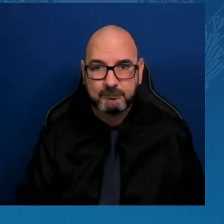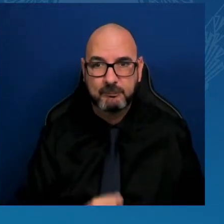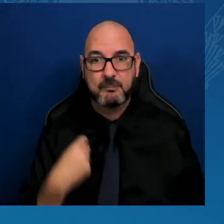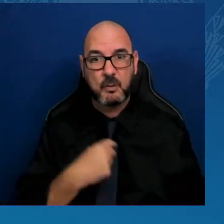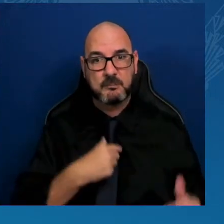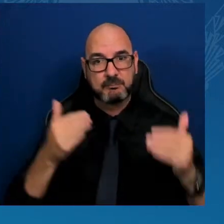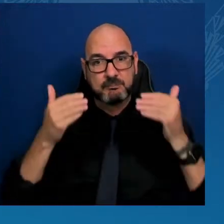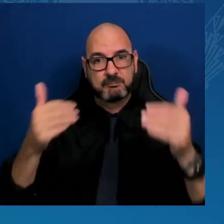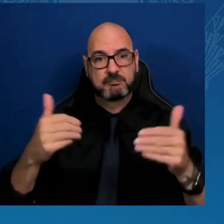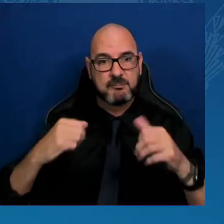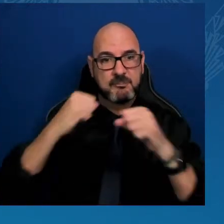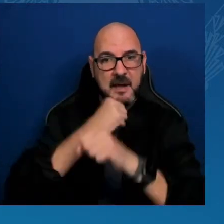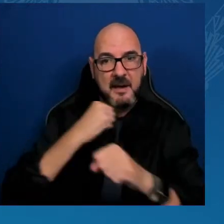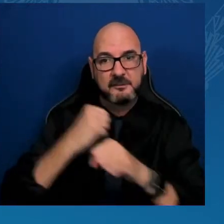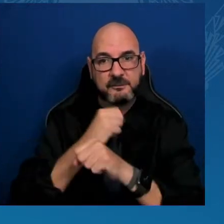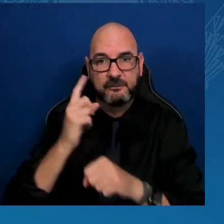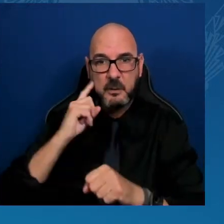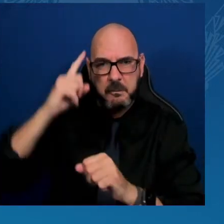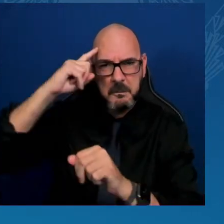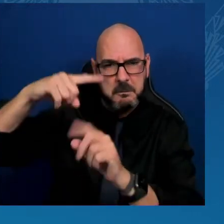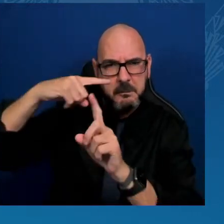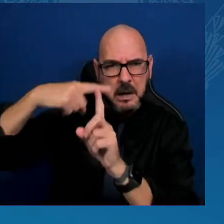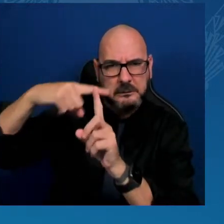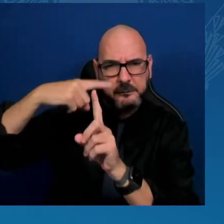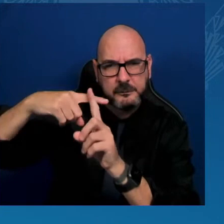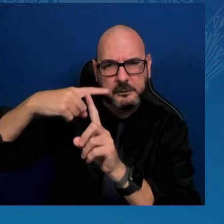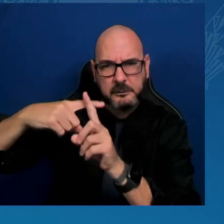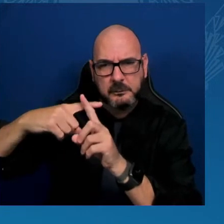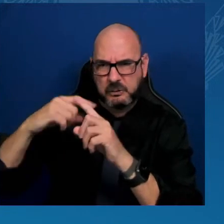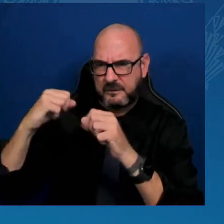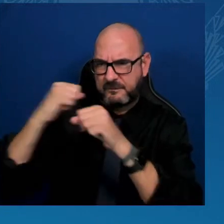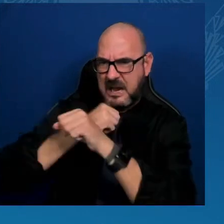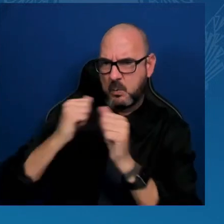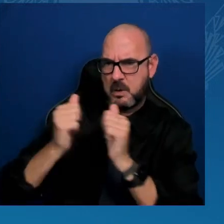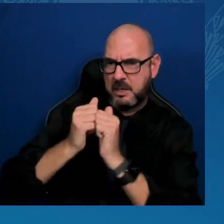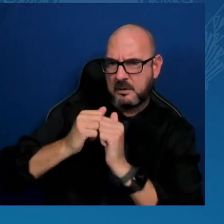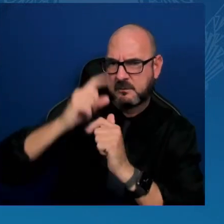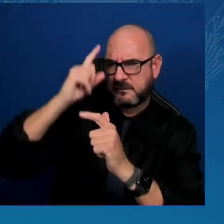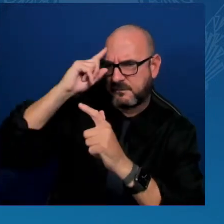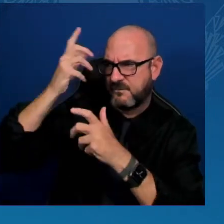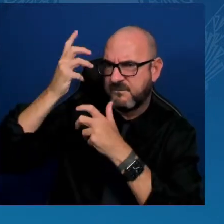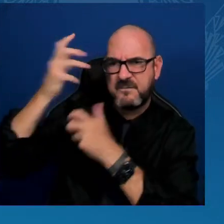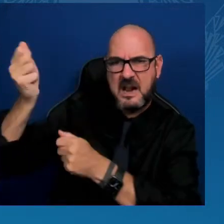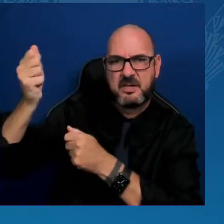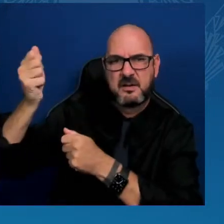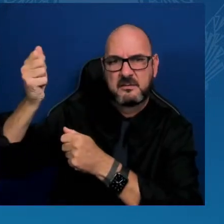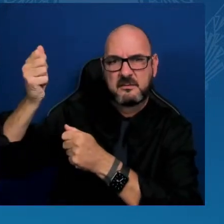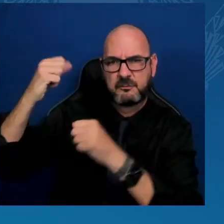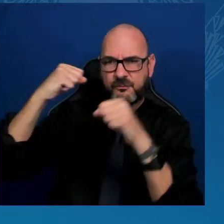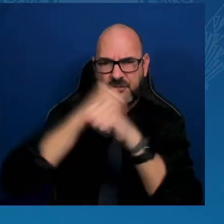with faith, and with hope. Because as the history of our nation